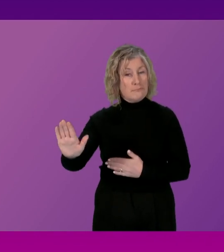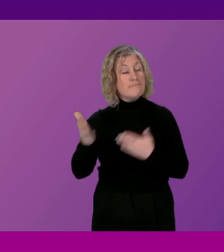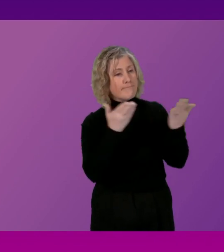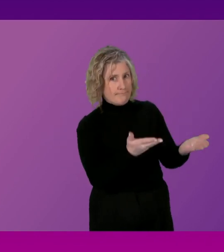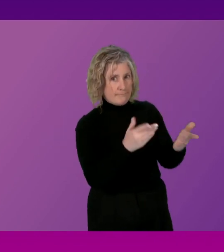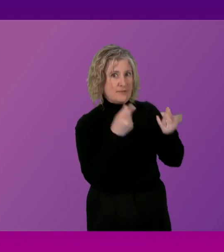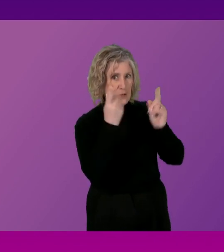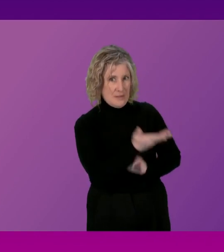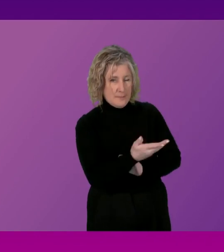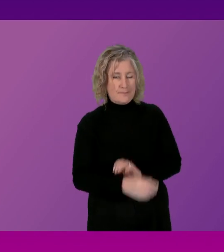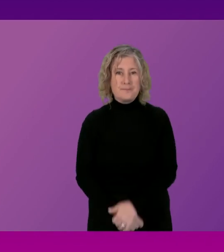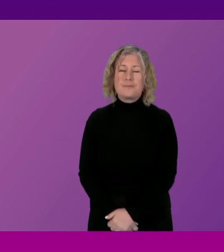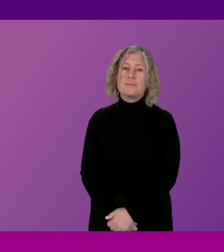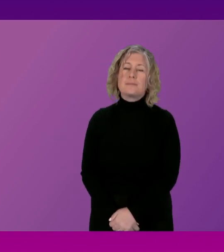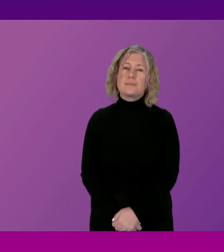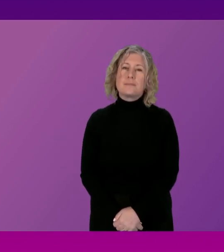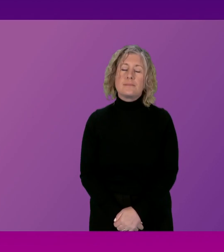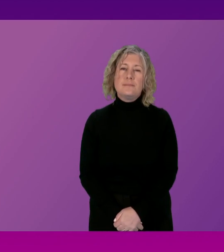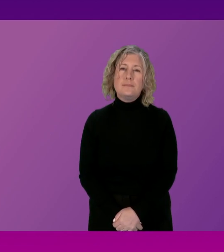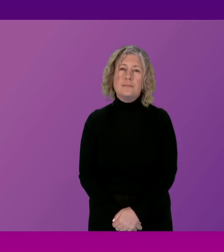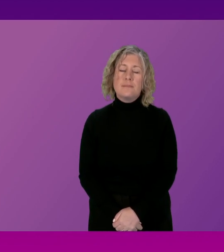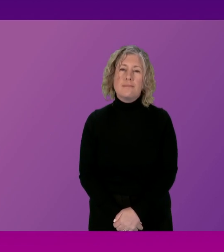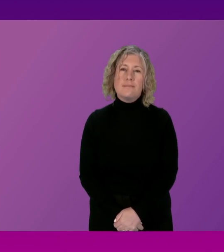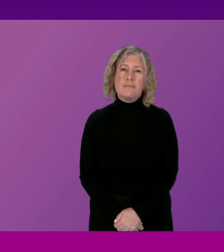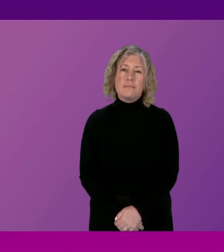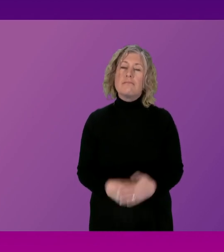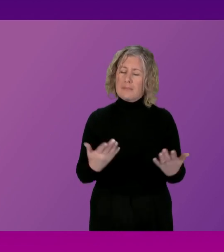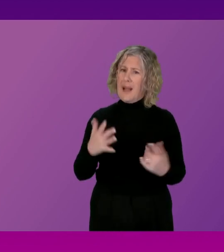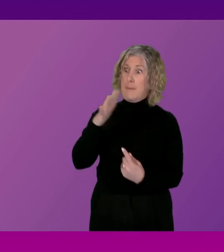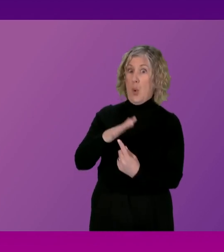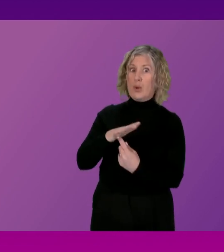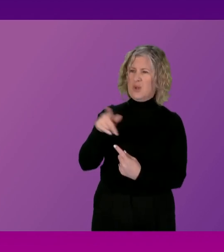It is important that Opposition members do not shout from a sedentary position, because